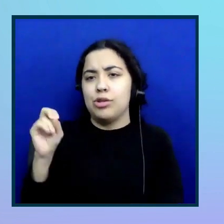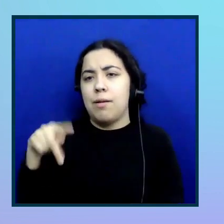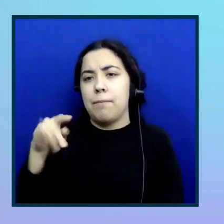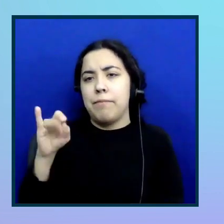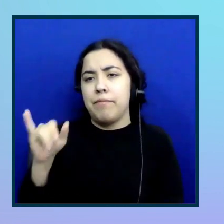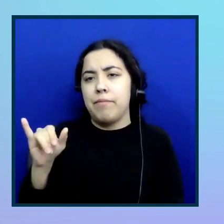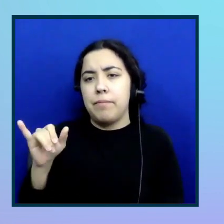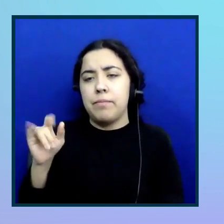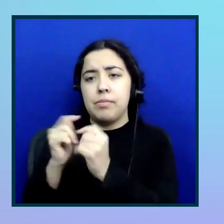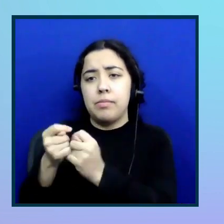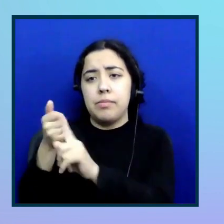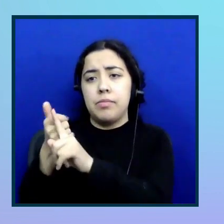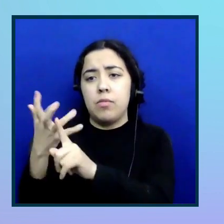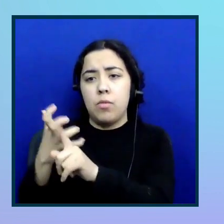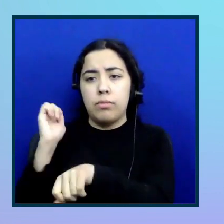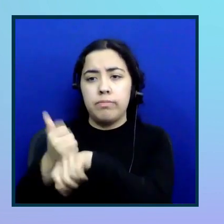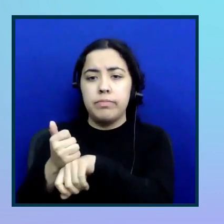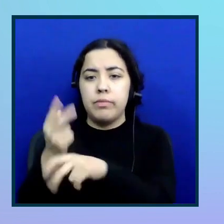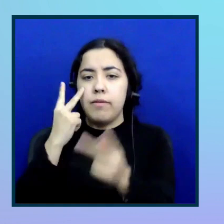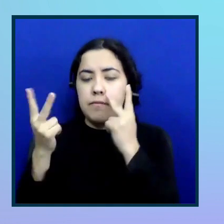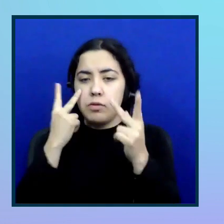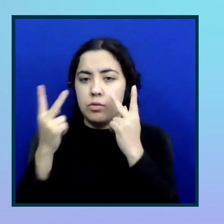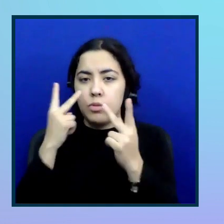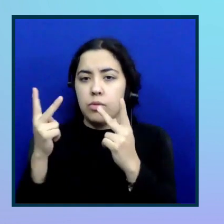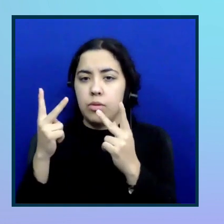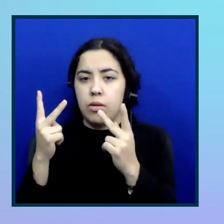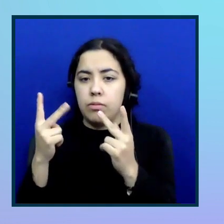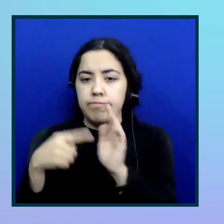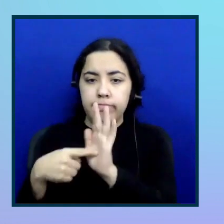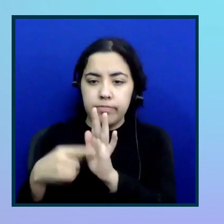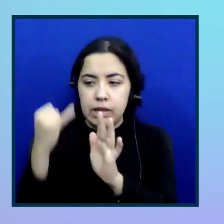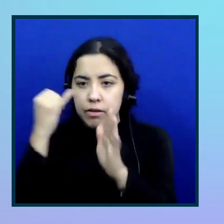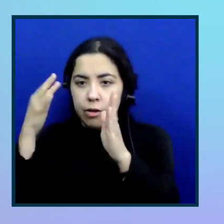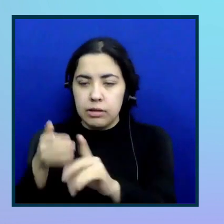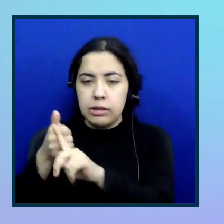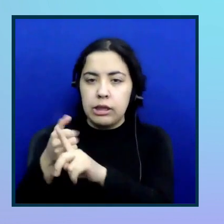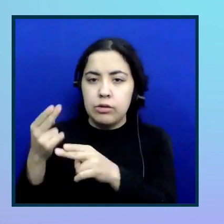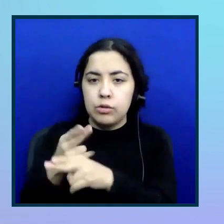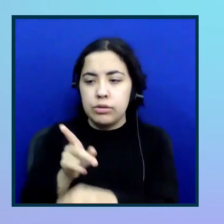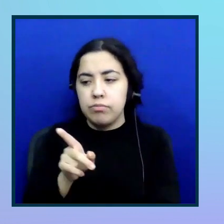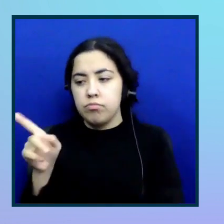They wanted to implement a visual, I guess, indicator when someone is using the arrow keys,